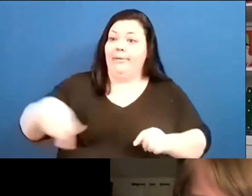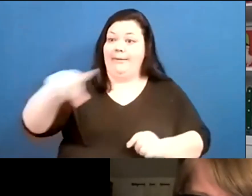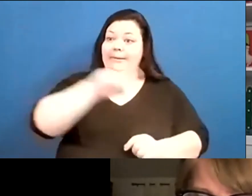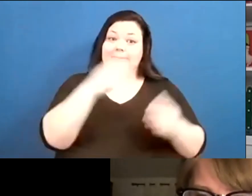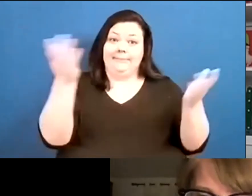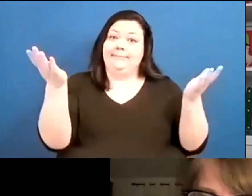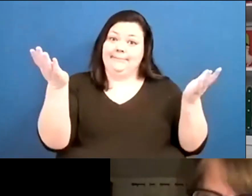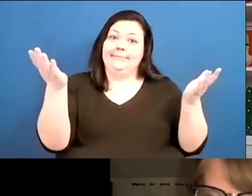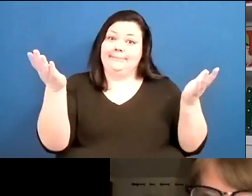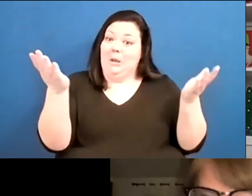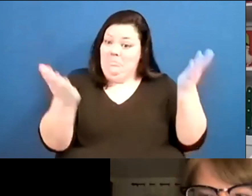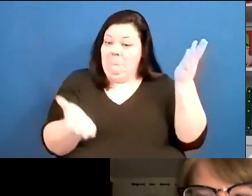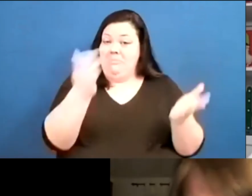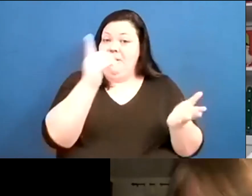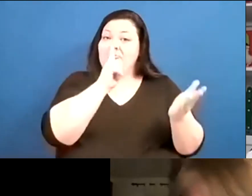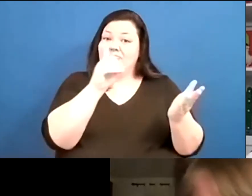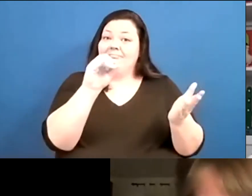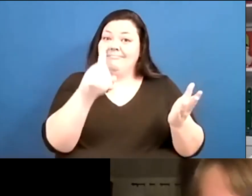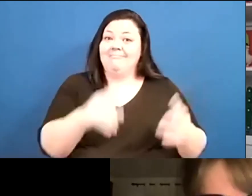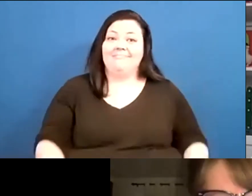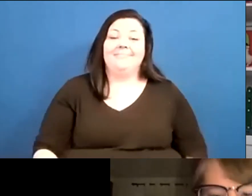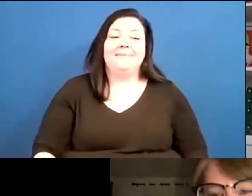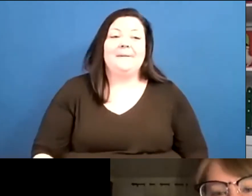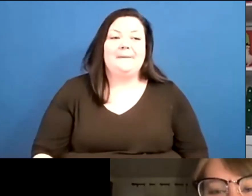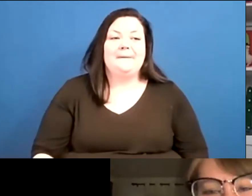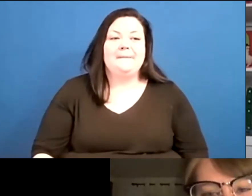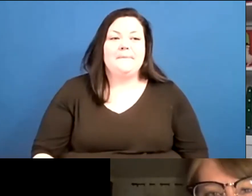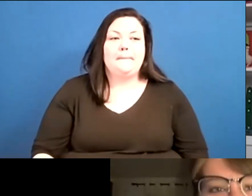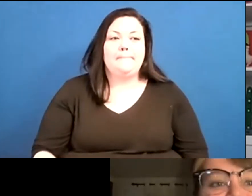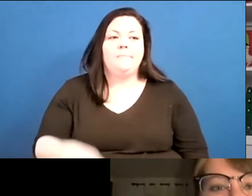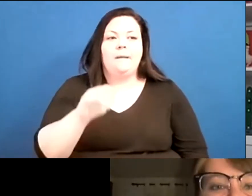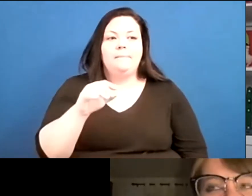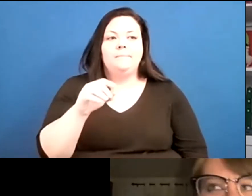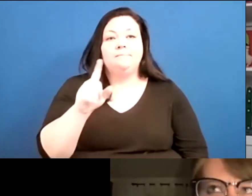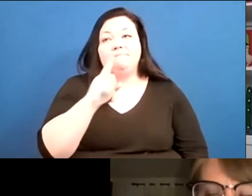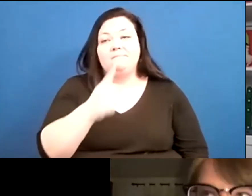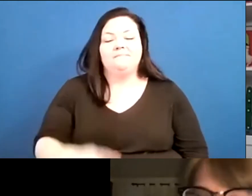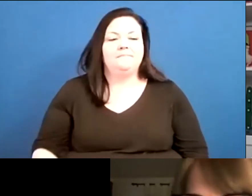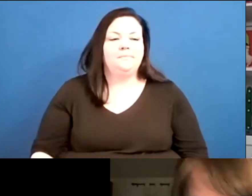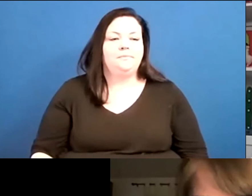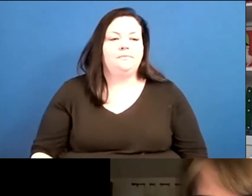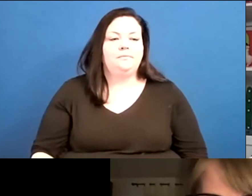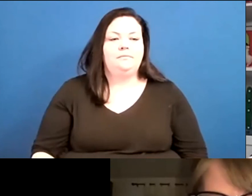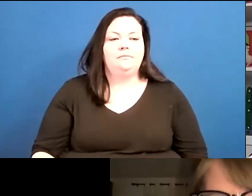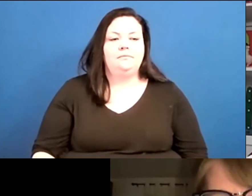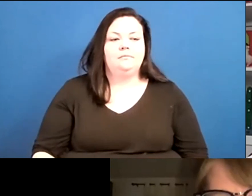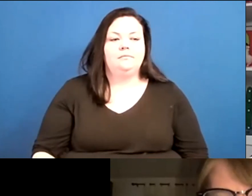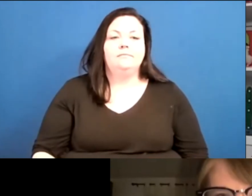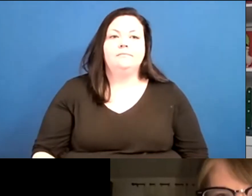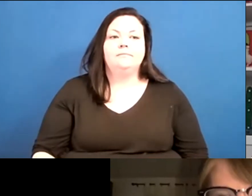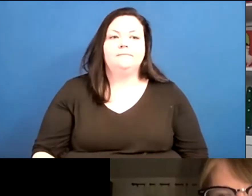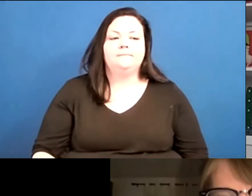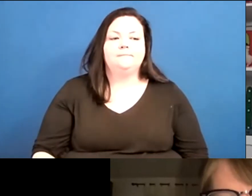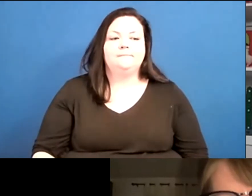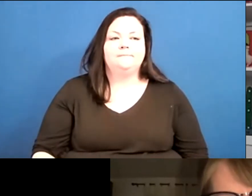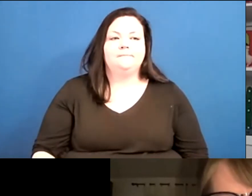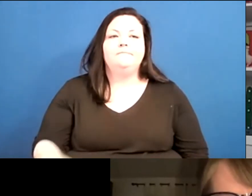I'm sure she did if she was raised right. Yeah I'm sure Auntie Em could make a mean